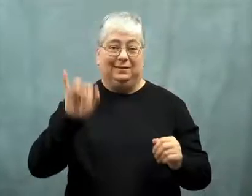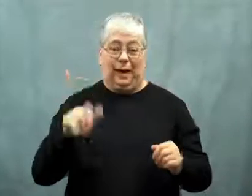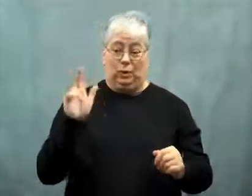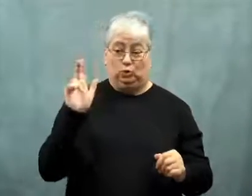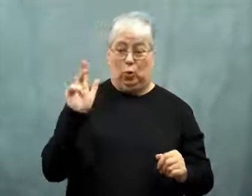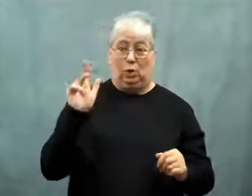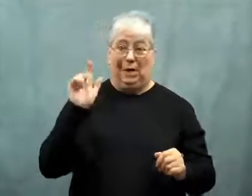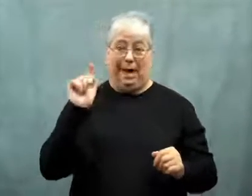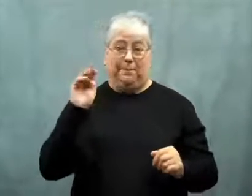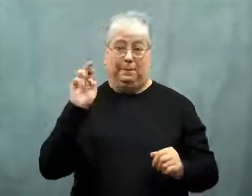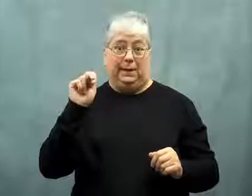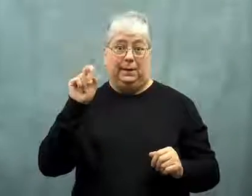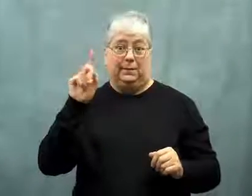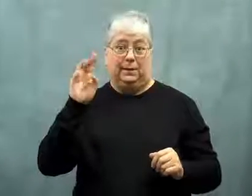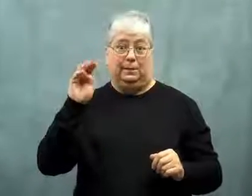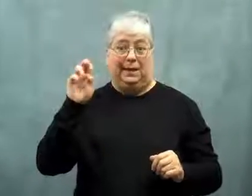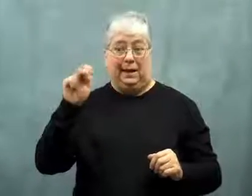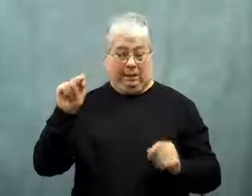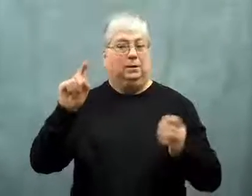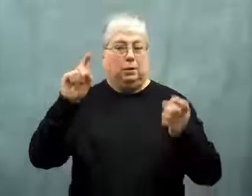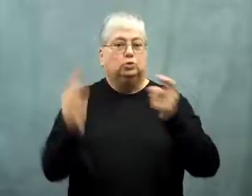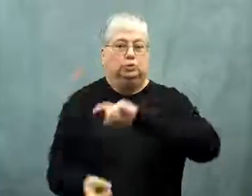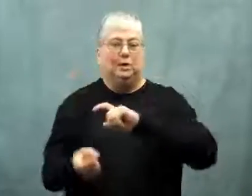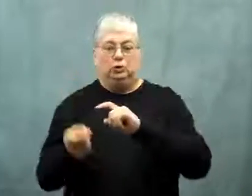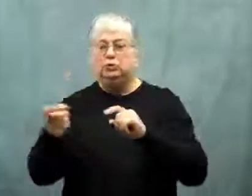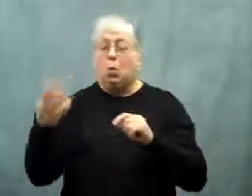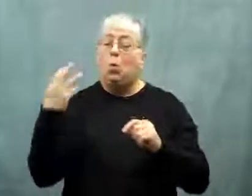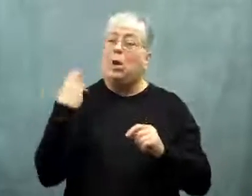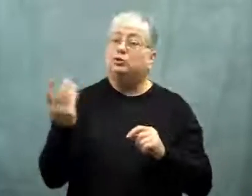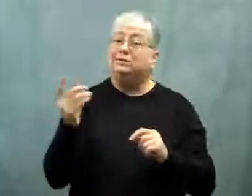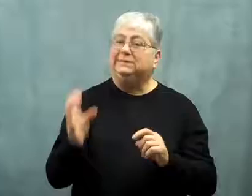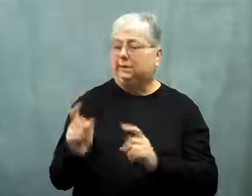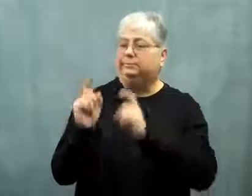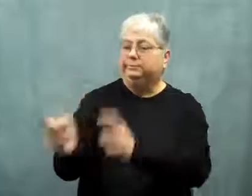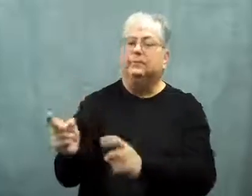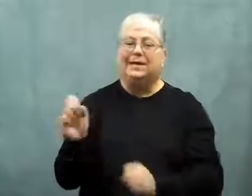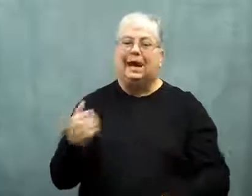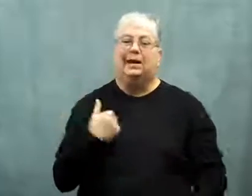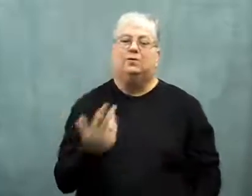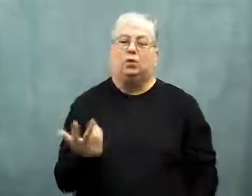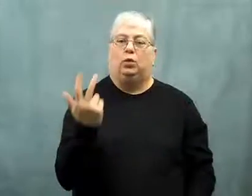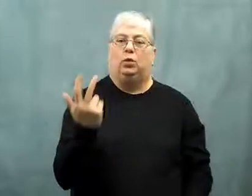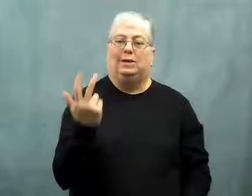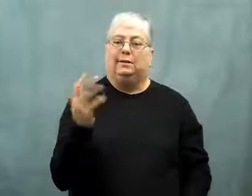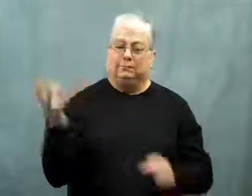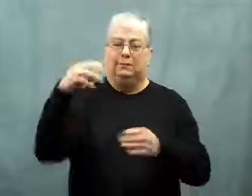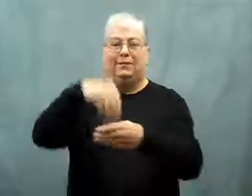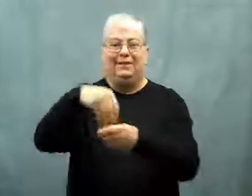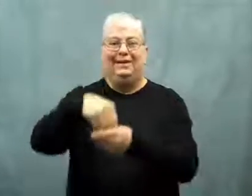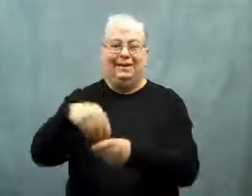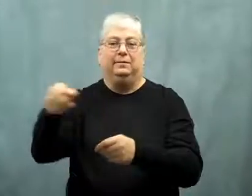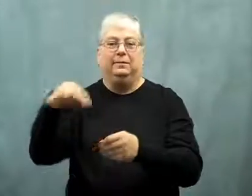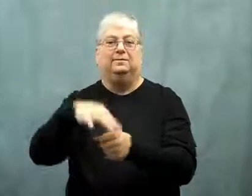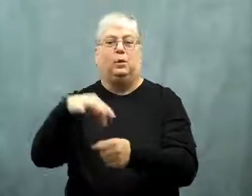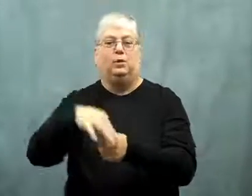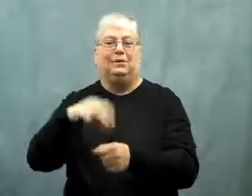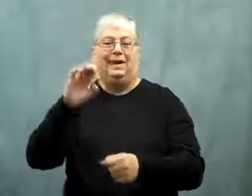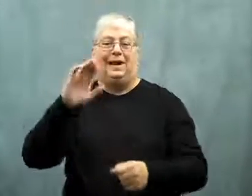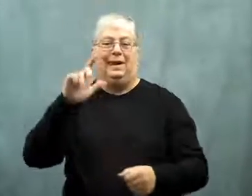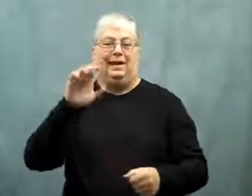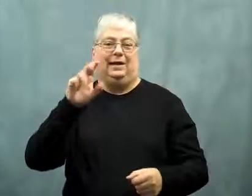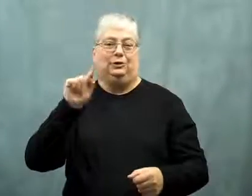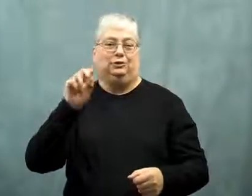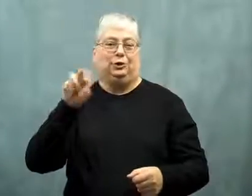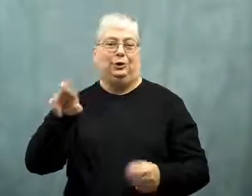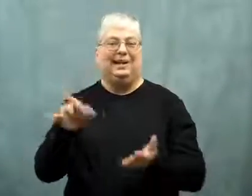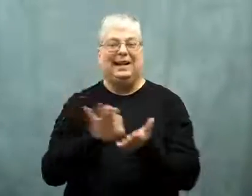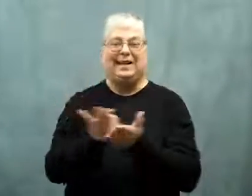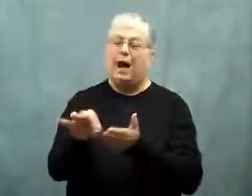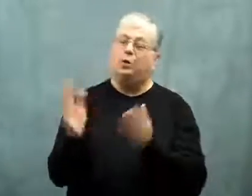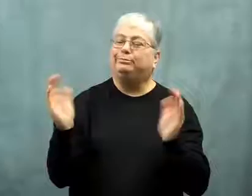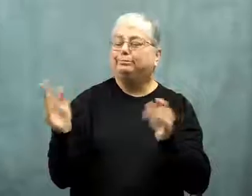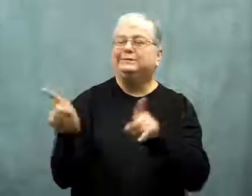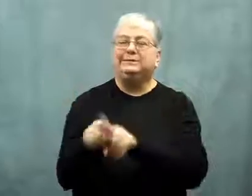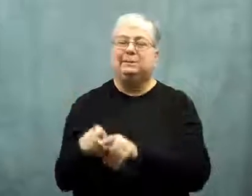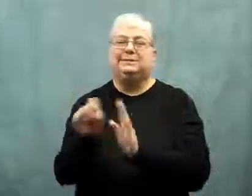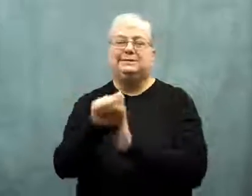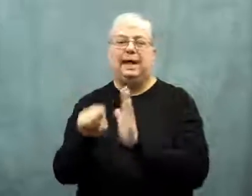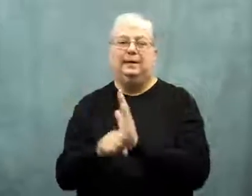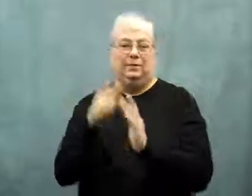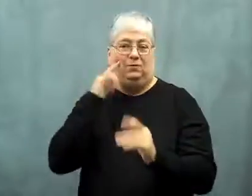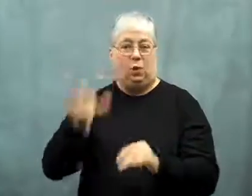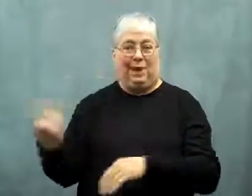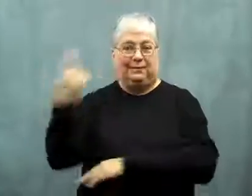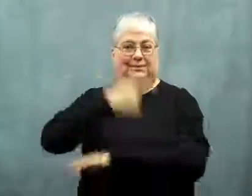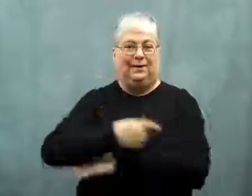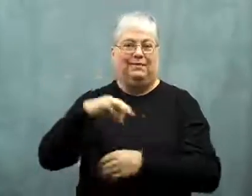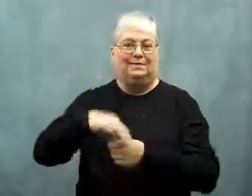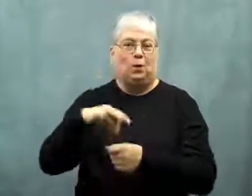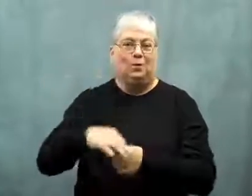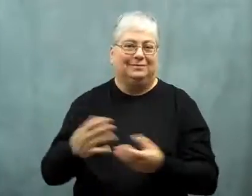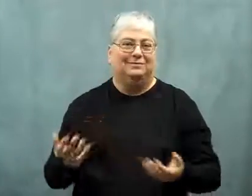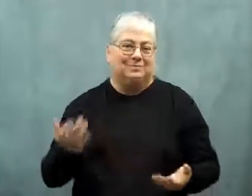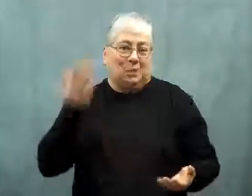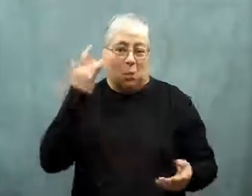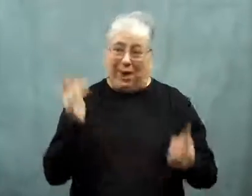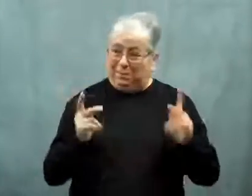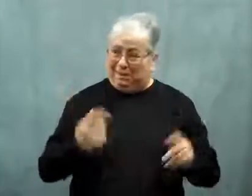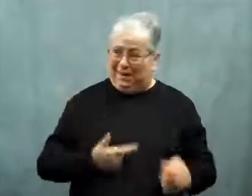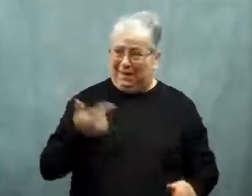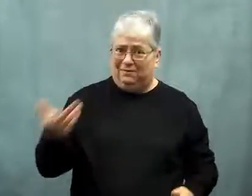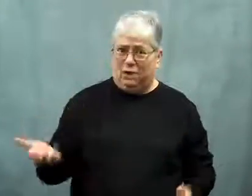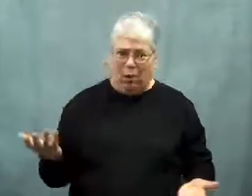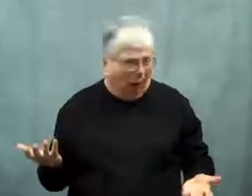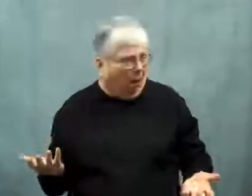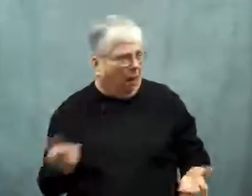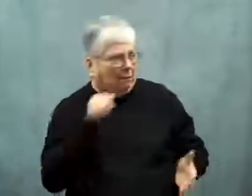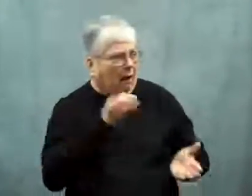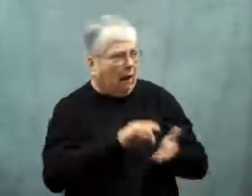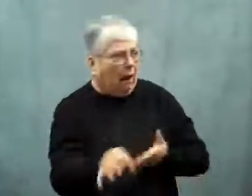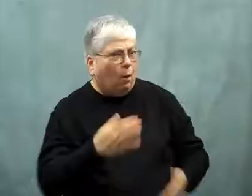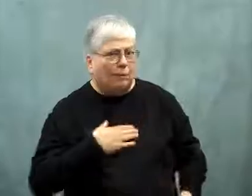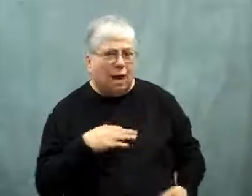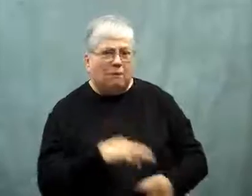The 23rd Amendment grants Washington, D.C. three electors.